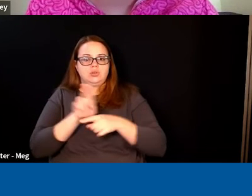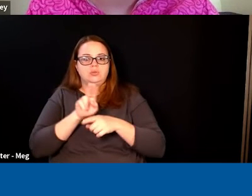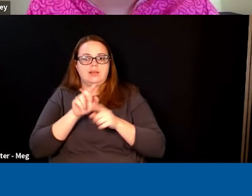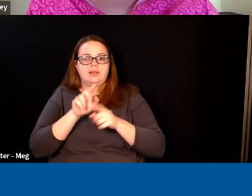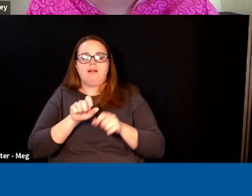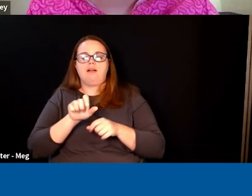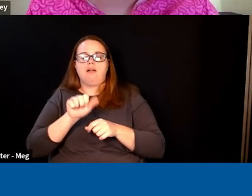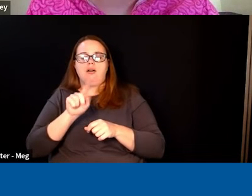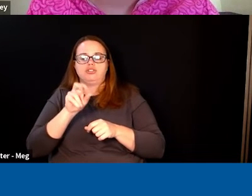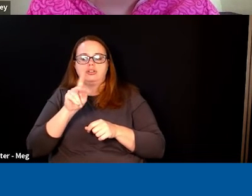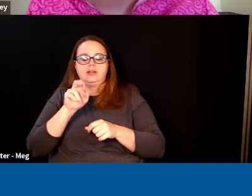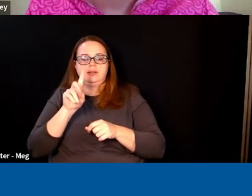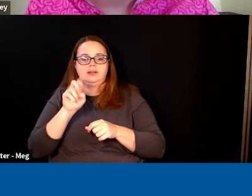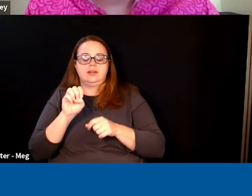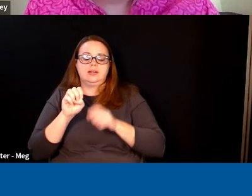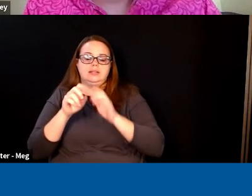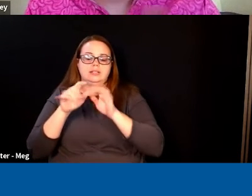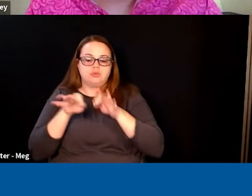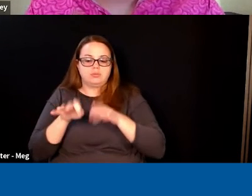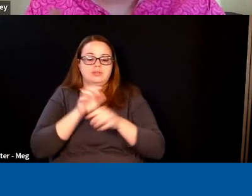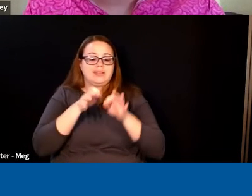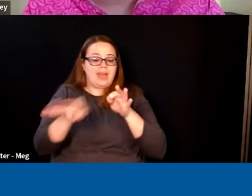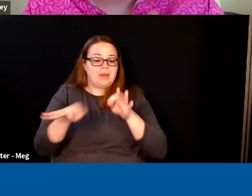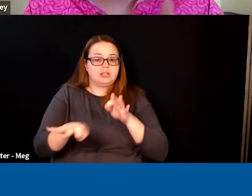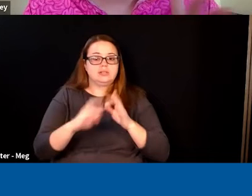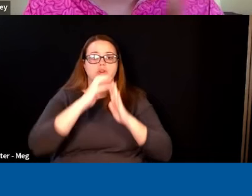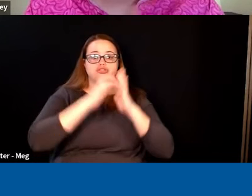so captions and transcripts. And the cool thing here is, you know,